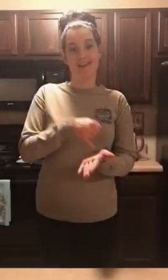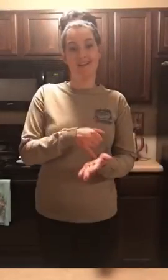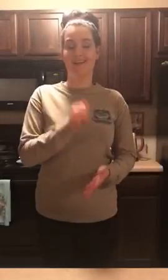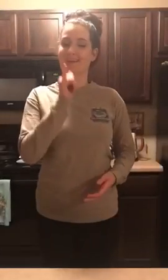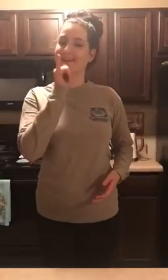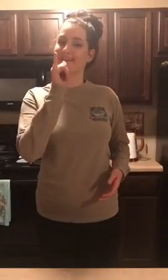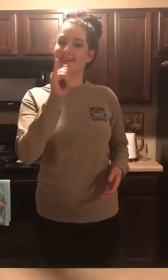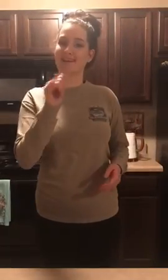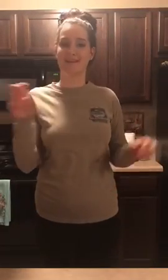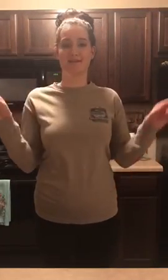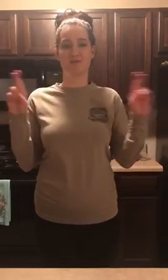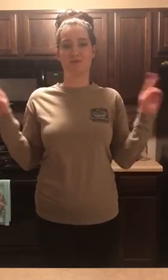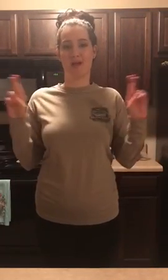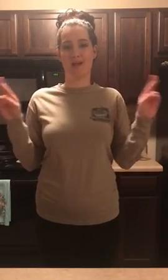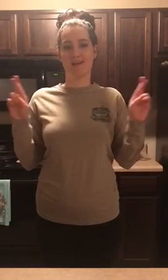It is ready!